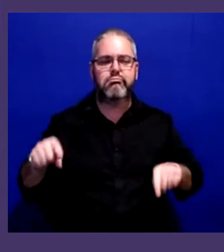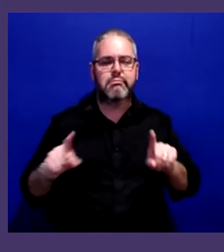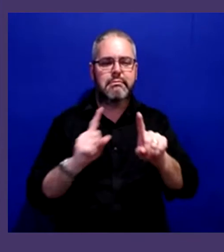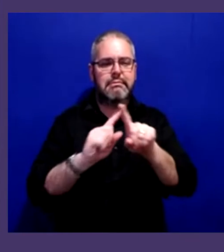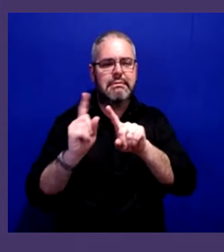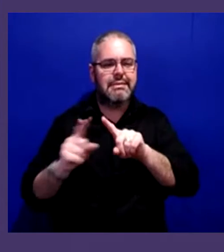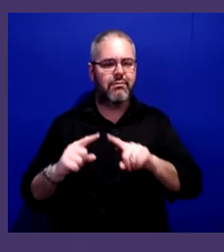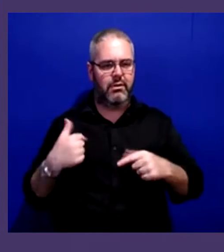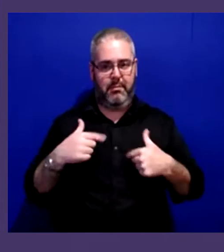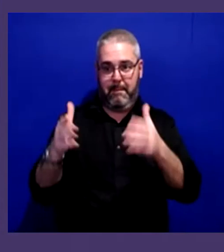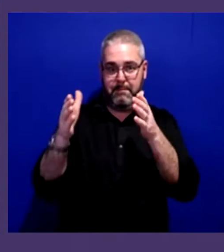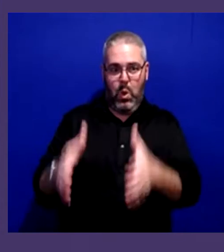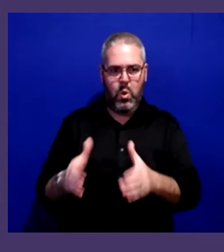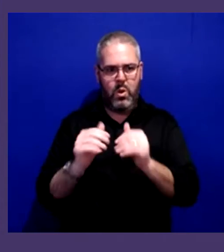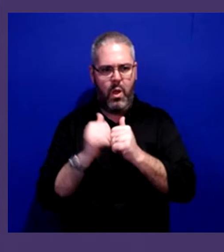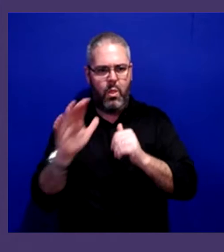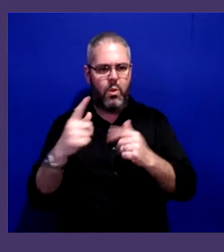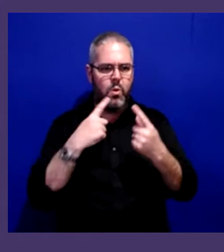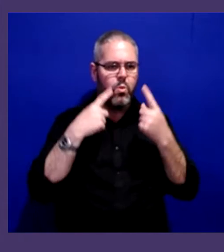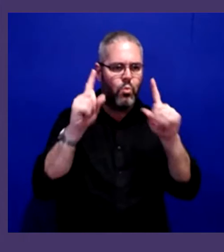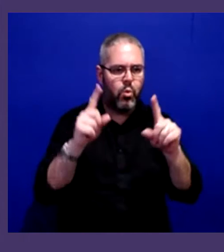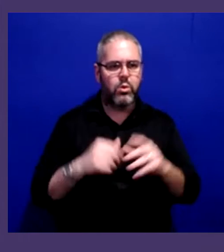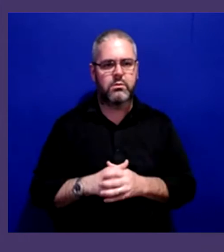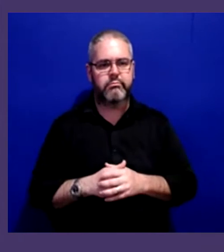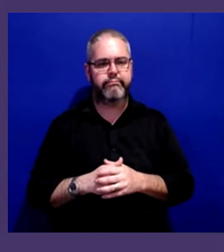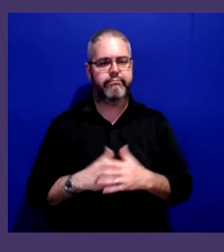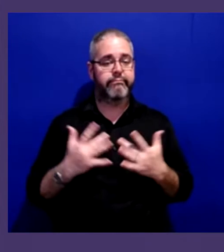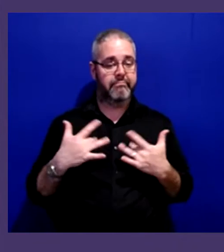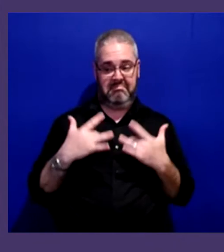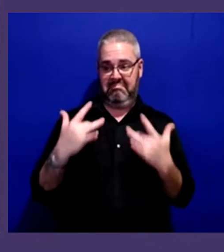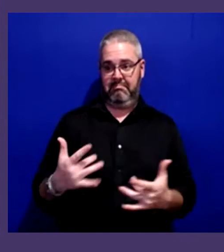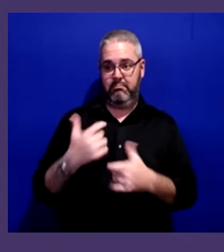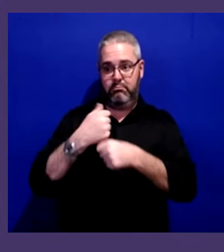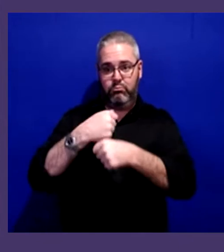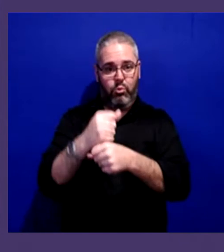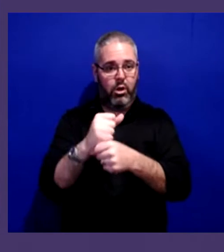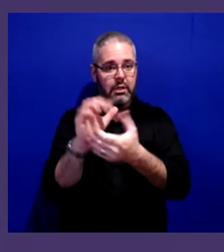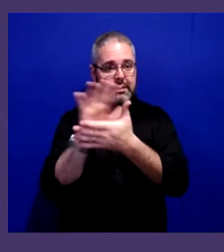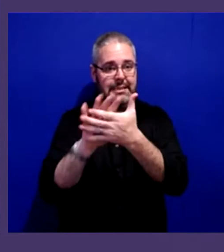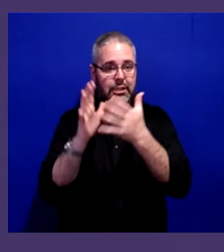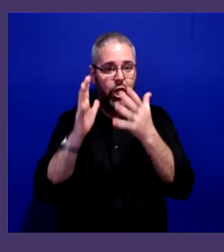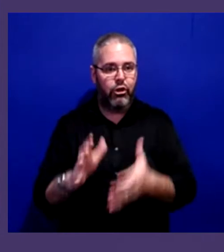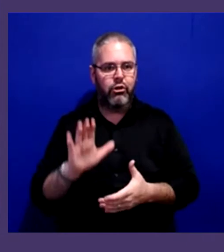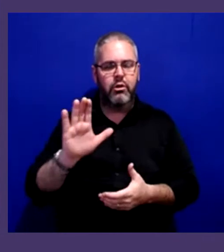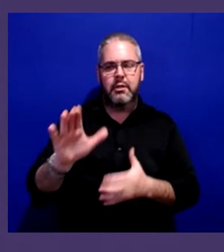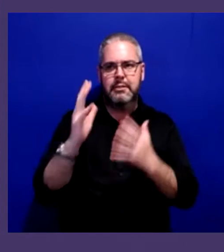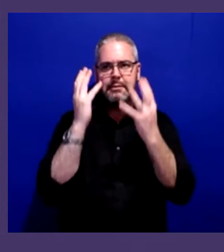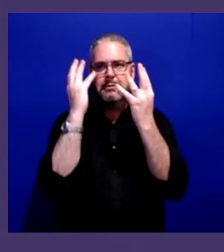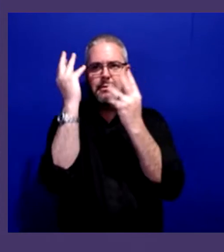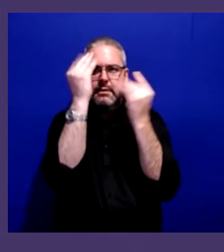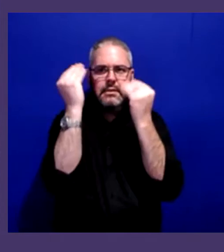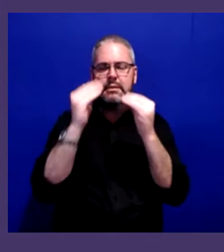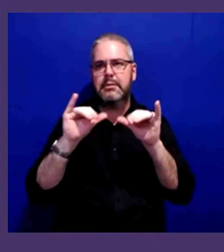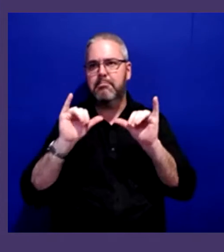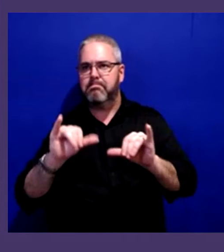there's this tendency for product designers to often think about what we think are the most common kinds of disabilities.